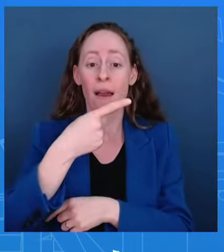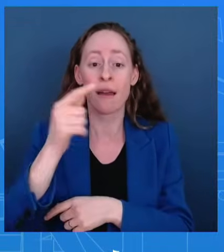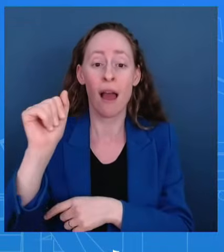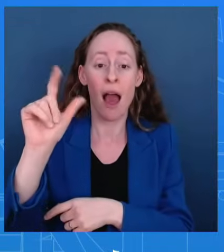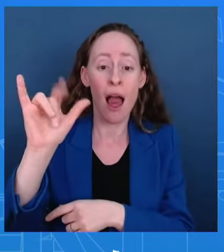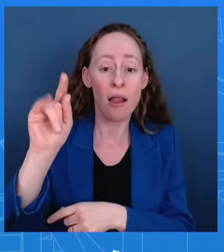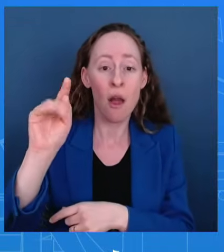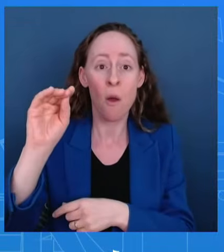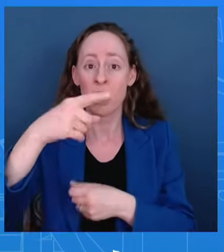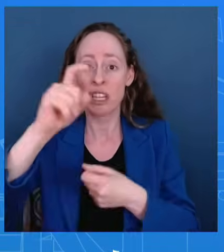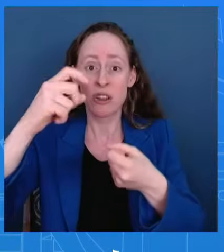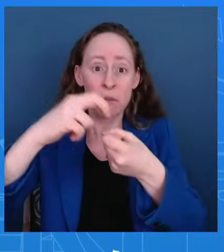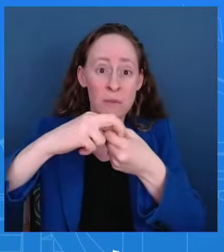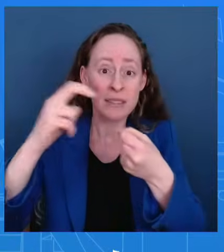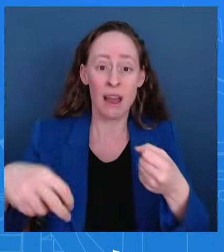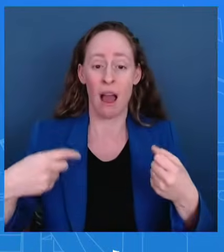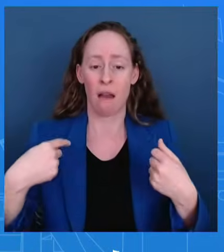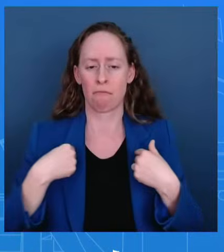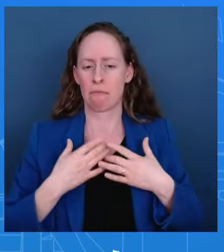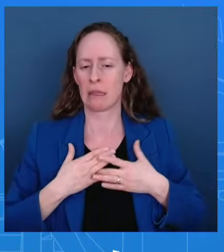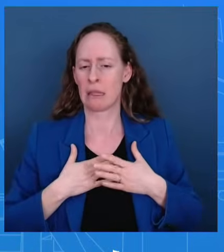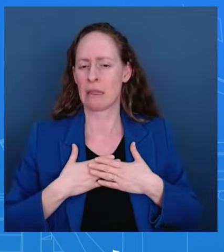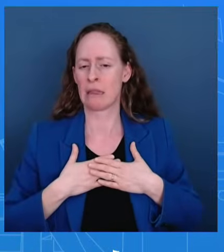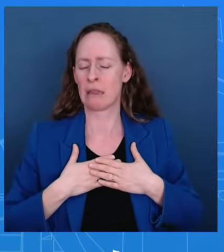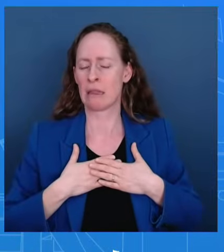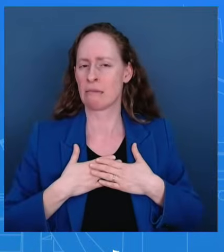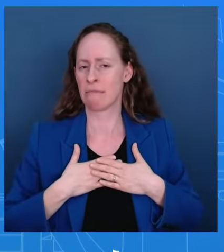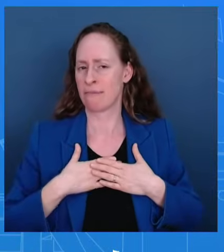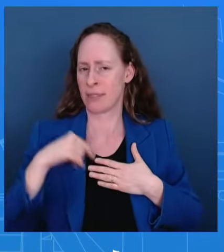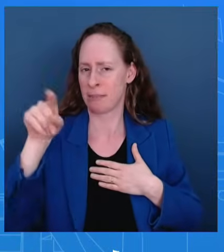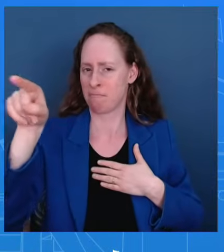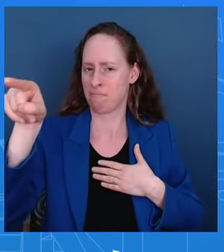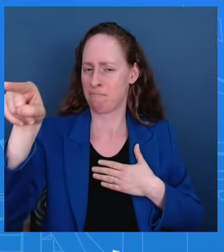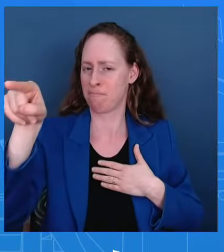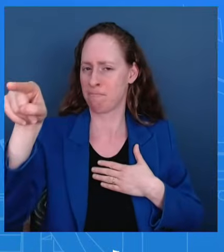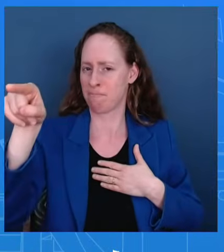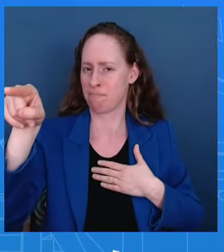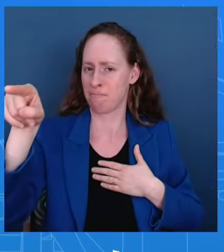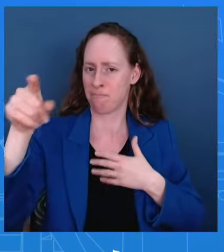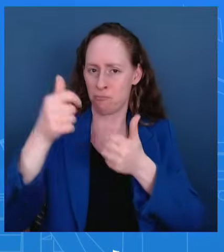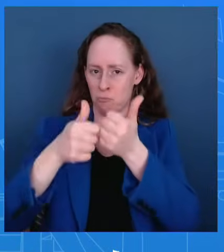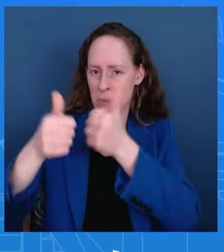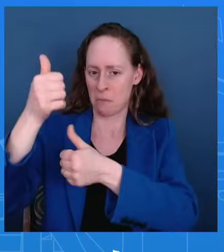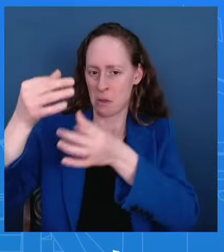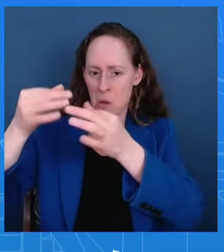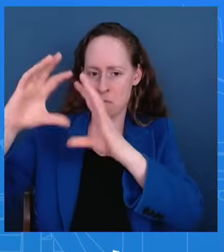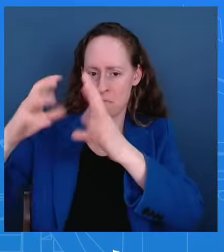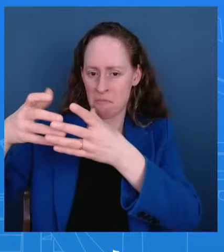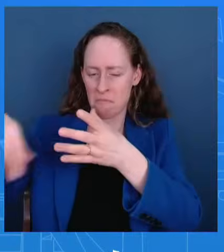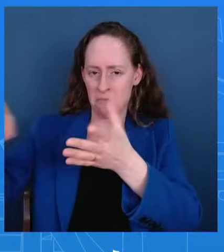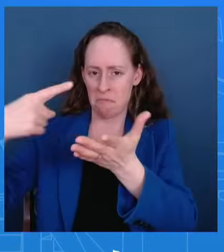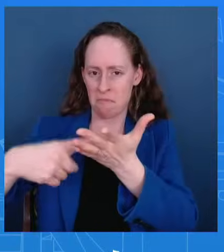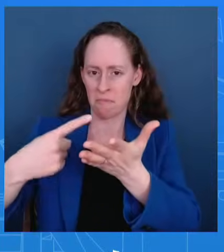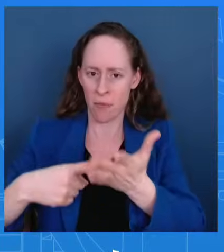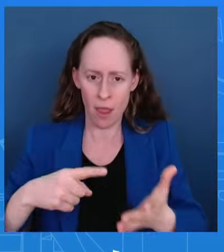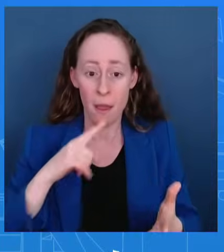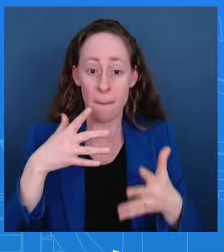I just don't have anything else to add. And just want to be very clear, the American flag is sacred. That is something that the President has -- believes in, and you've heard me say